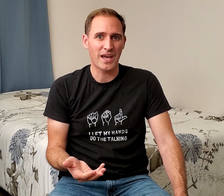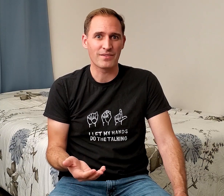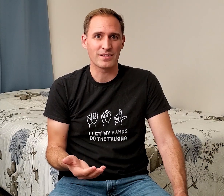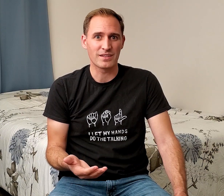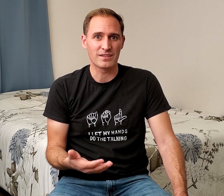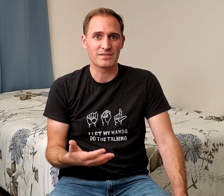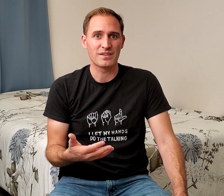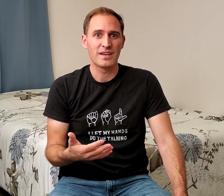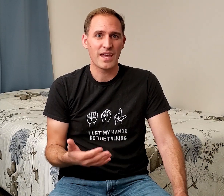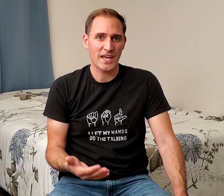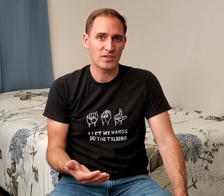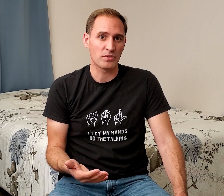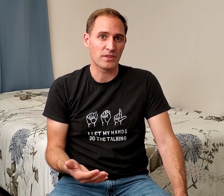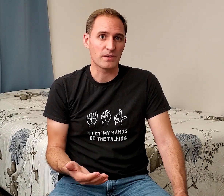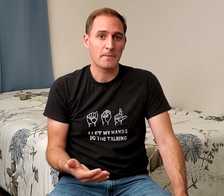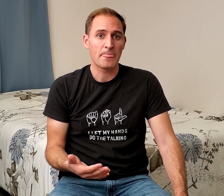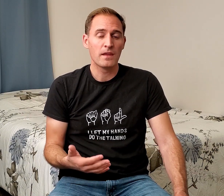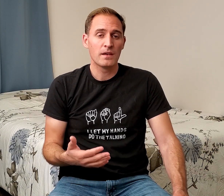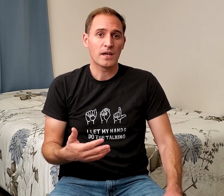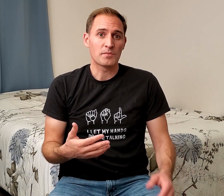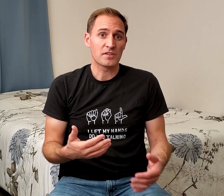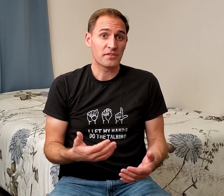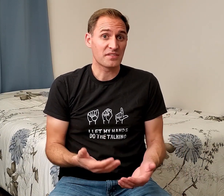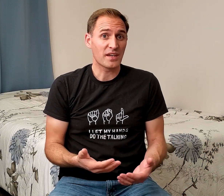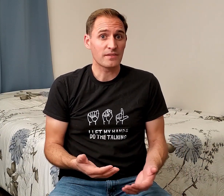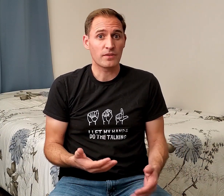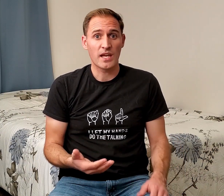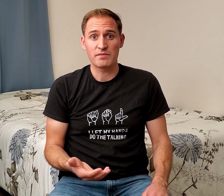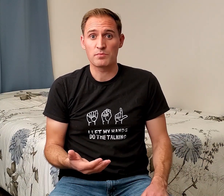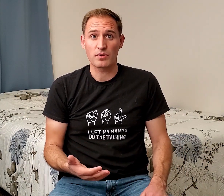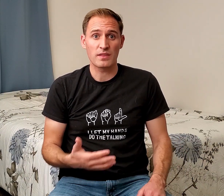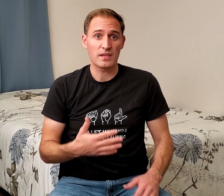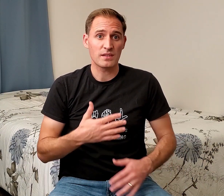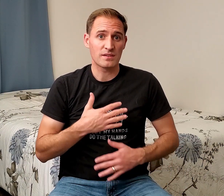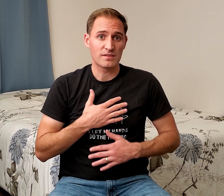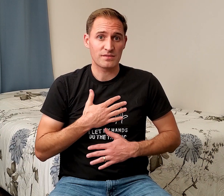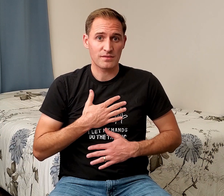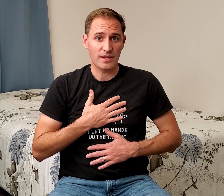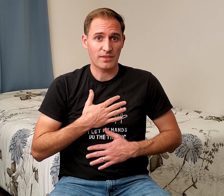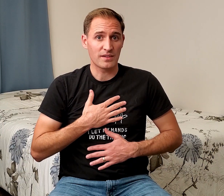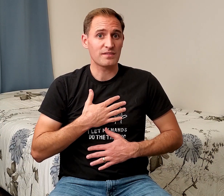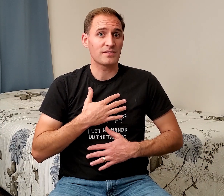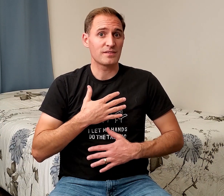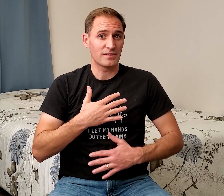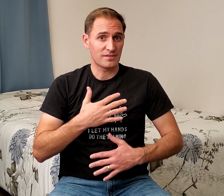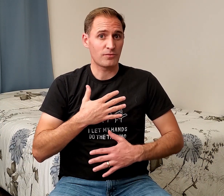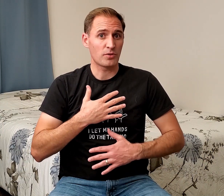it is heavy breathing, so the sign for heavy breathing is like this is for